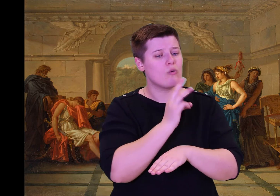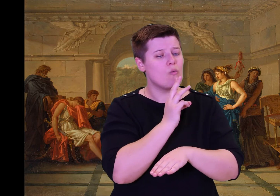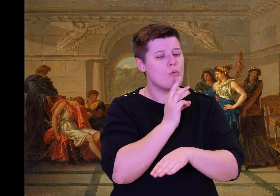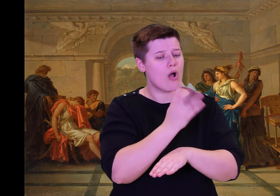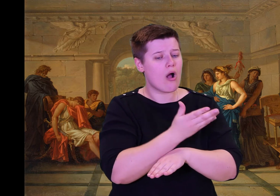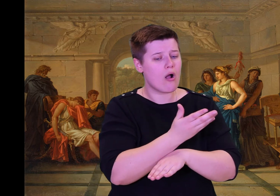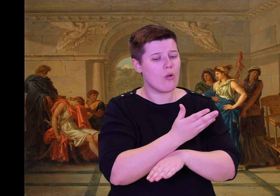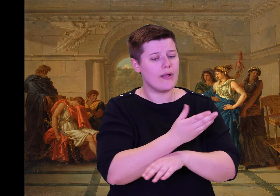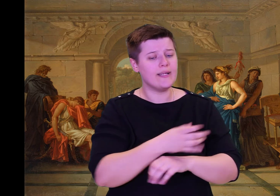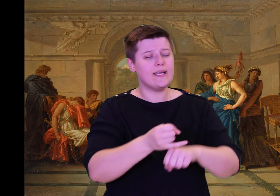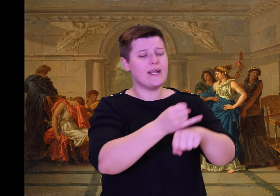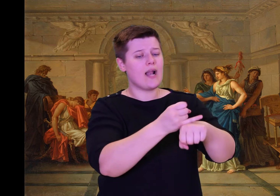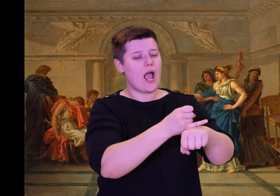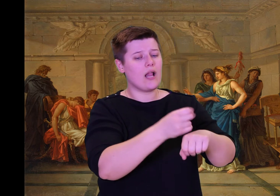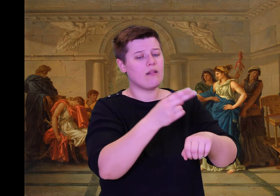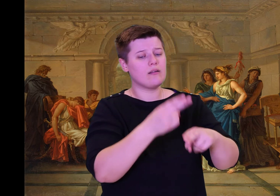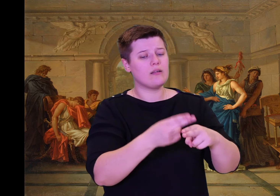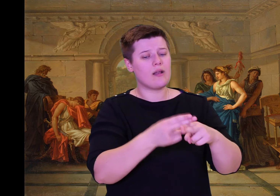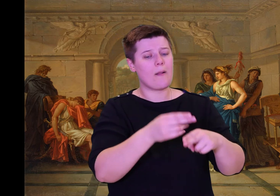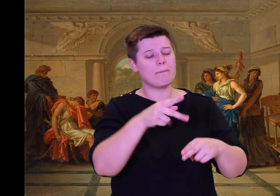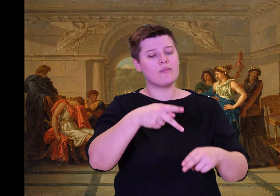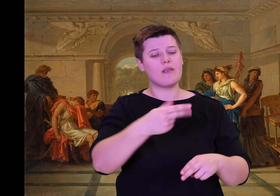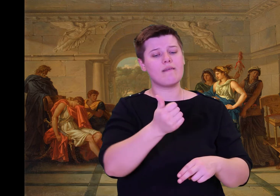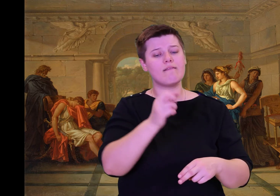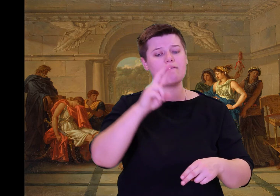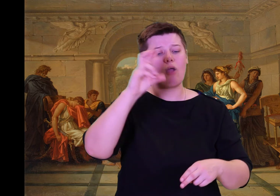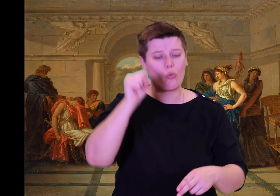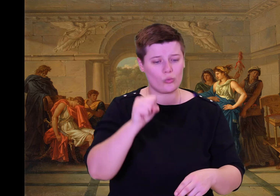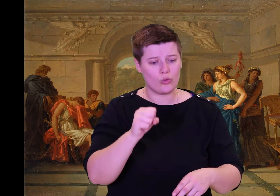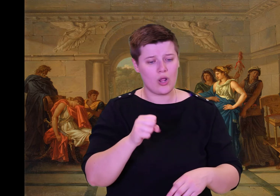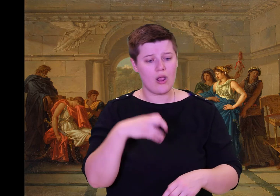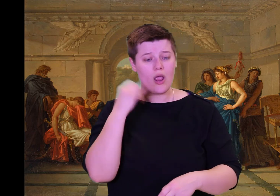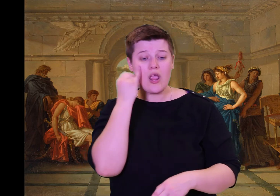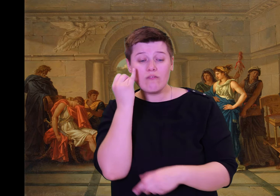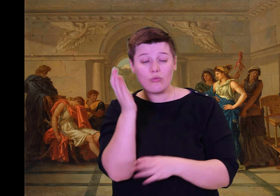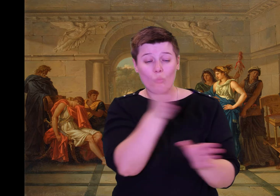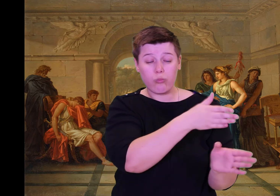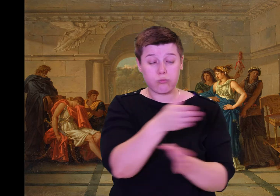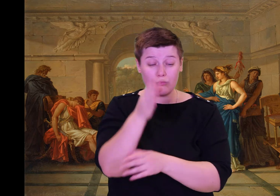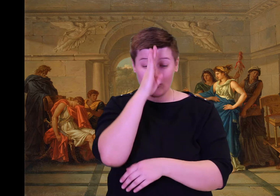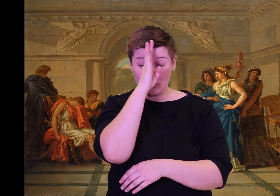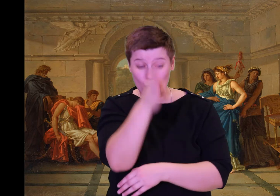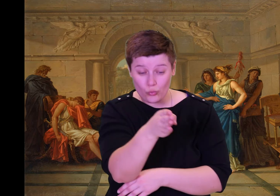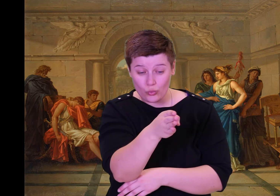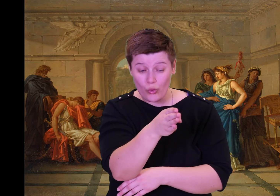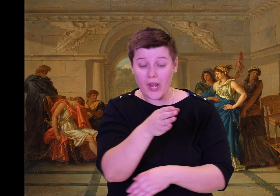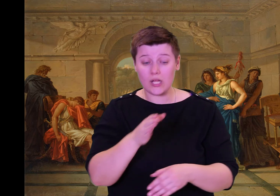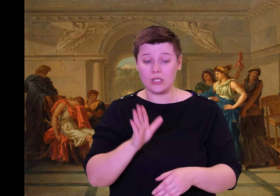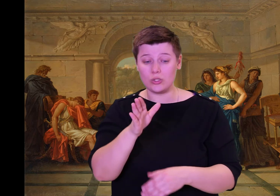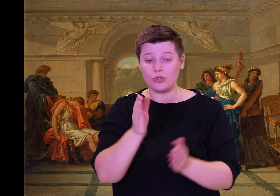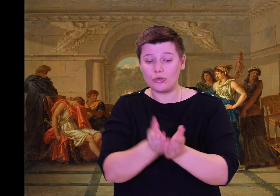of one whose heart is braver than their own. O Father Zeus, Athena, and Apollo,